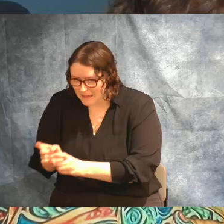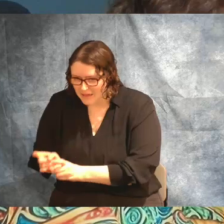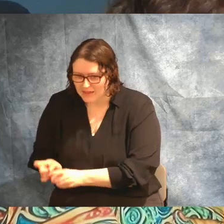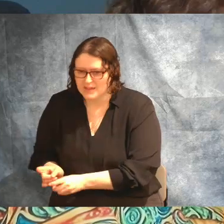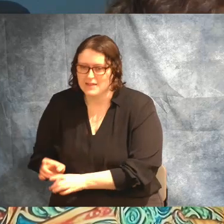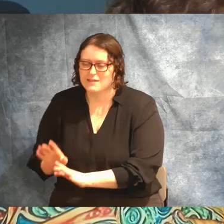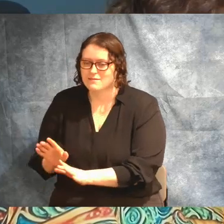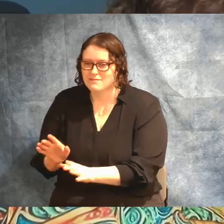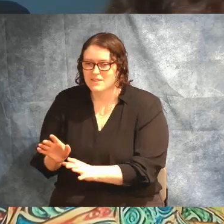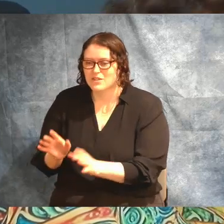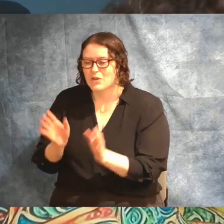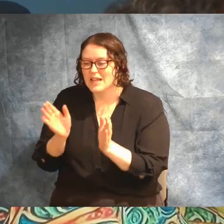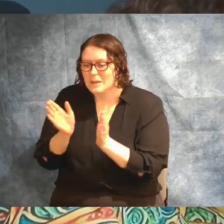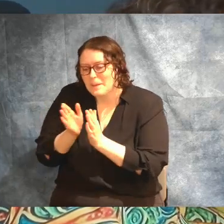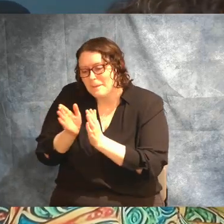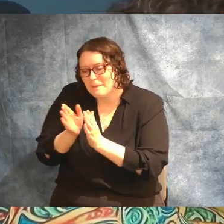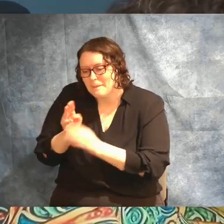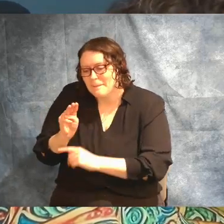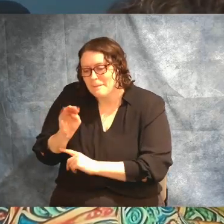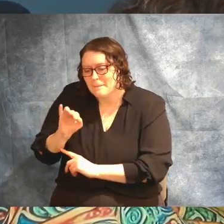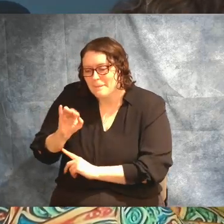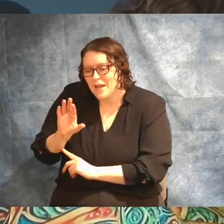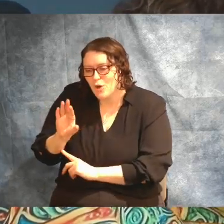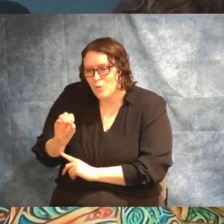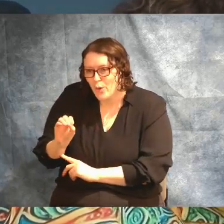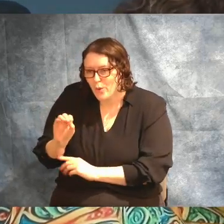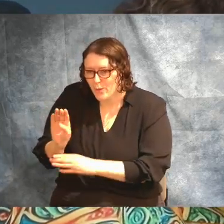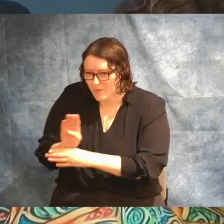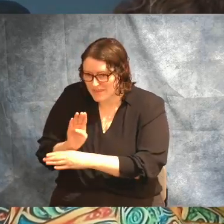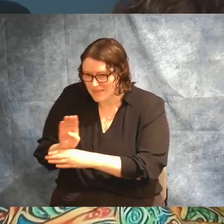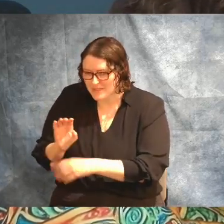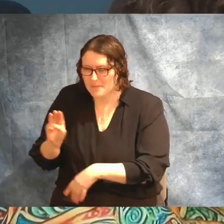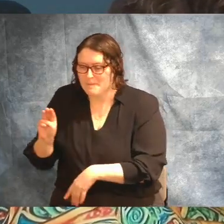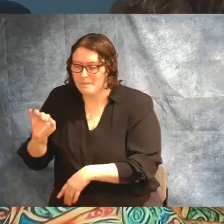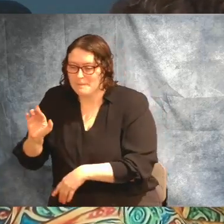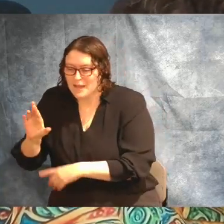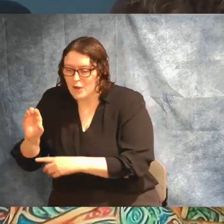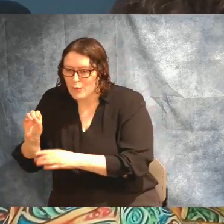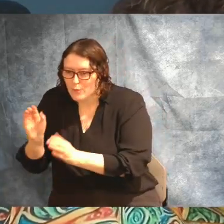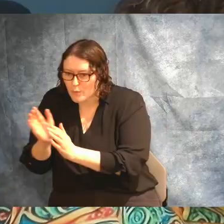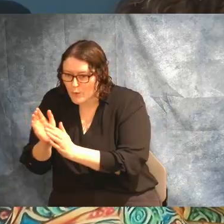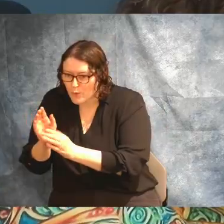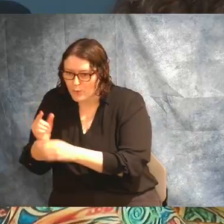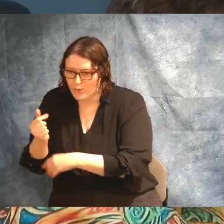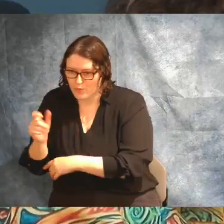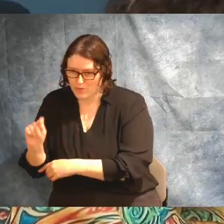These are micro businesses and micro grants. And I think our board does a great job of balancing.